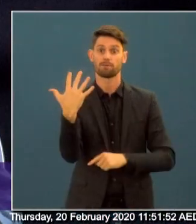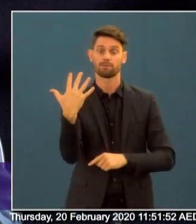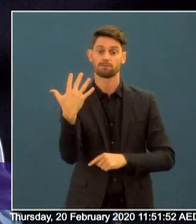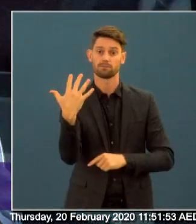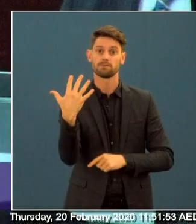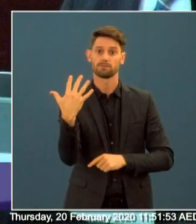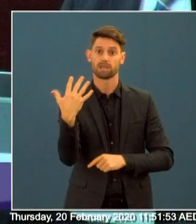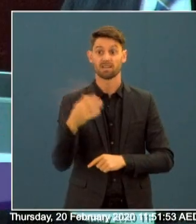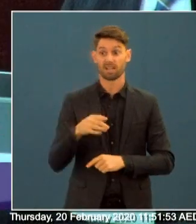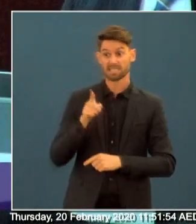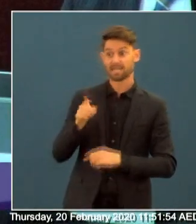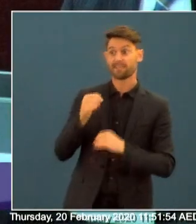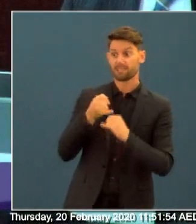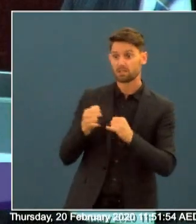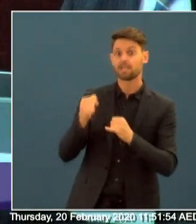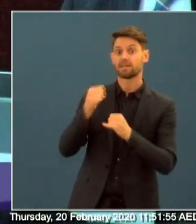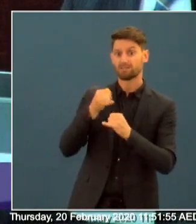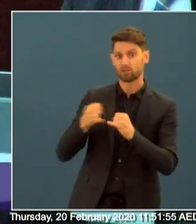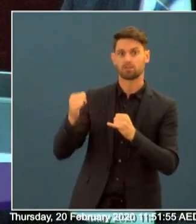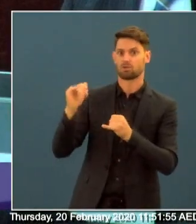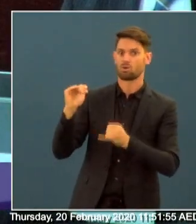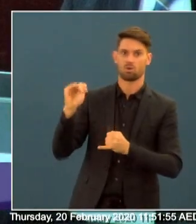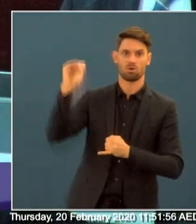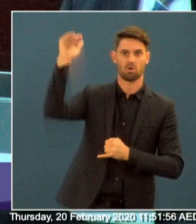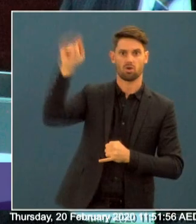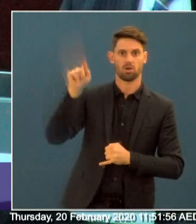And, in terms of the findings from that particular study,